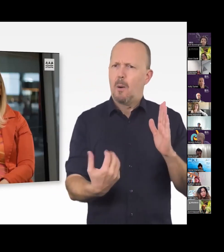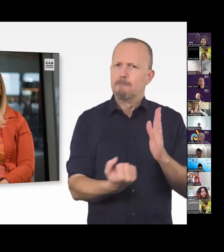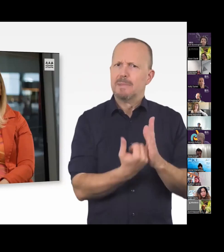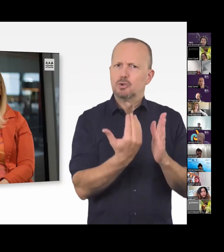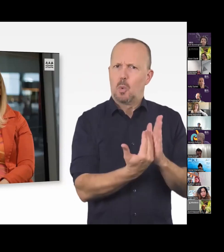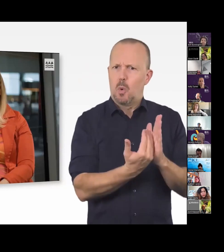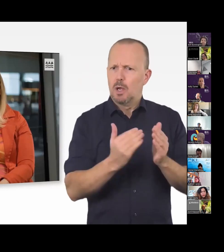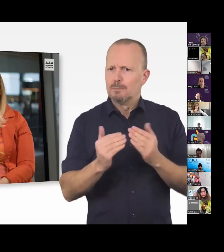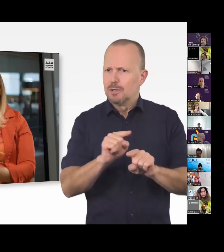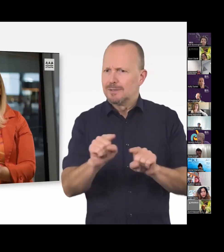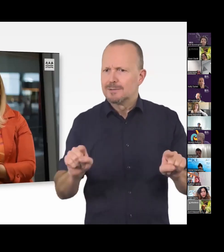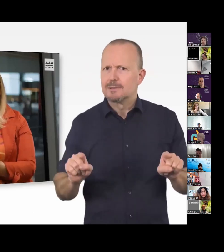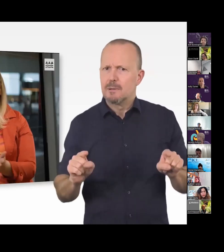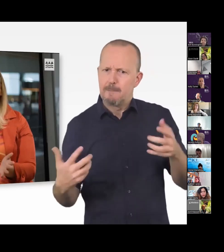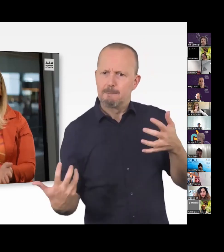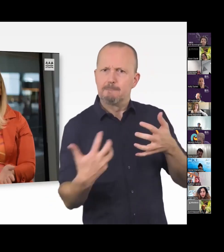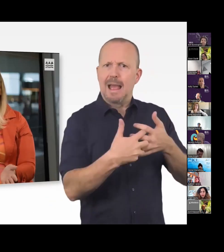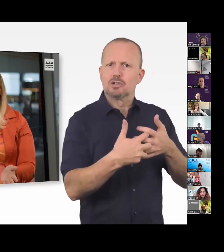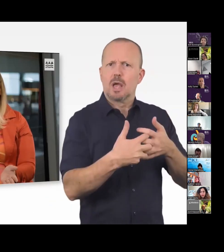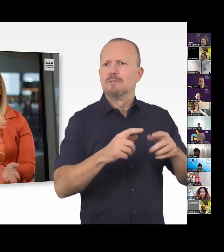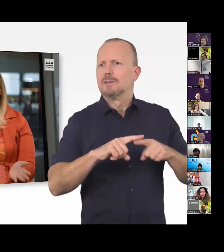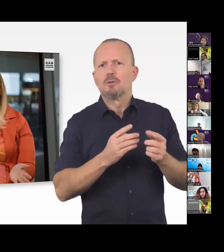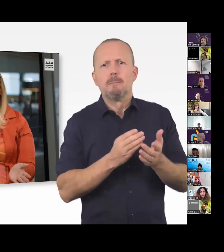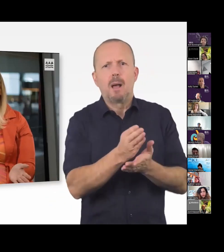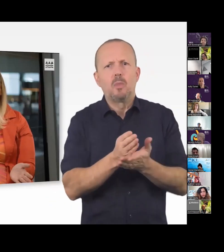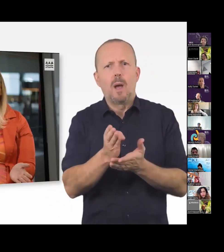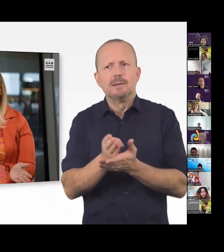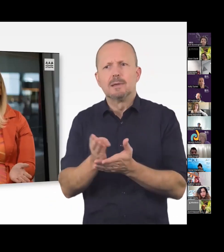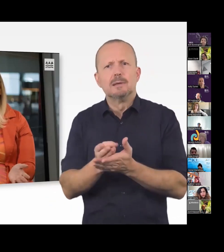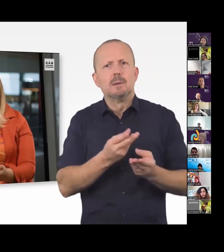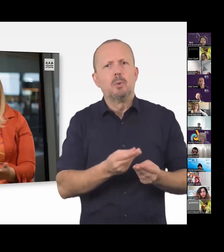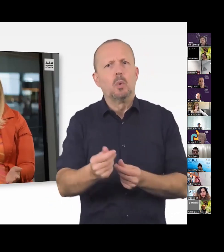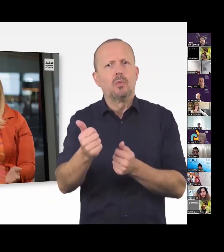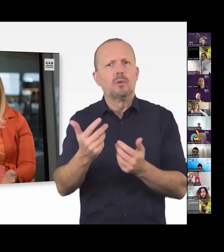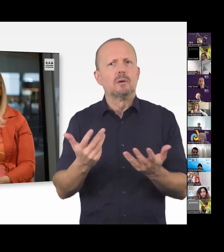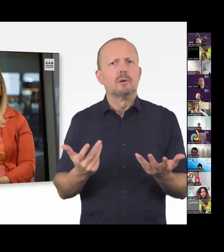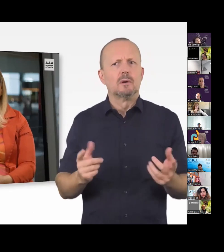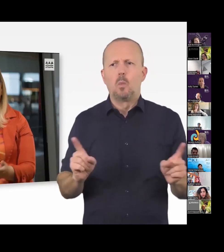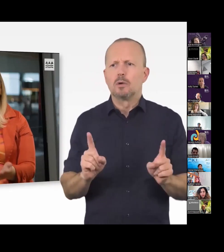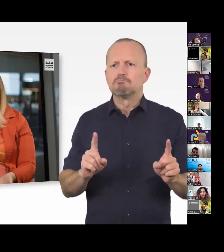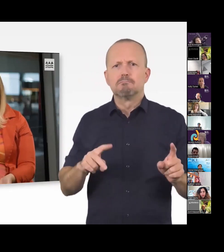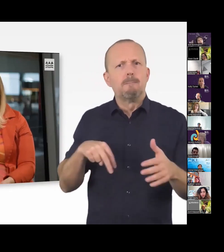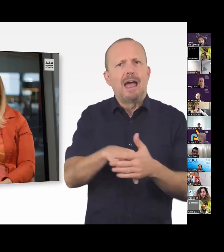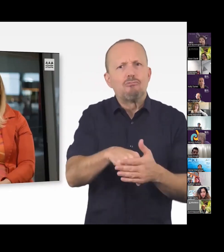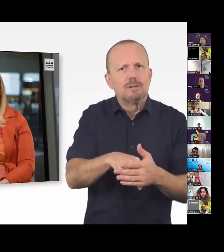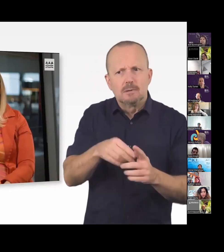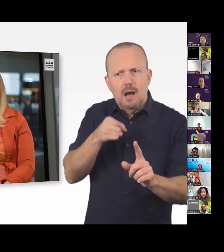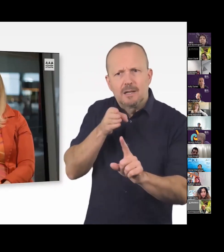that makes the different pathways for our communities seamless? What are the barriers?